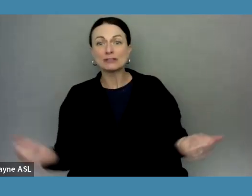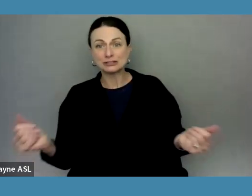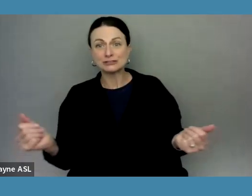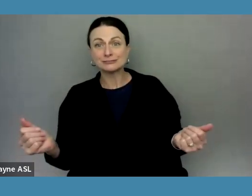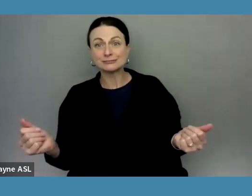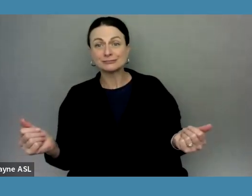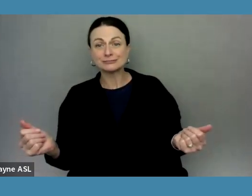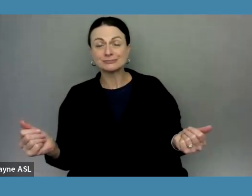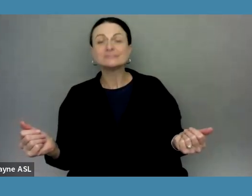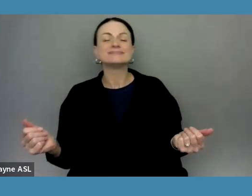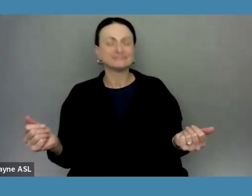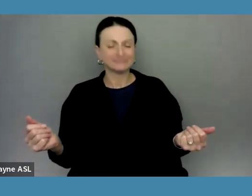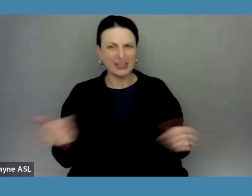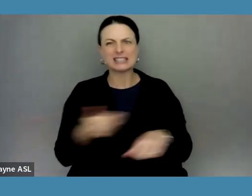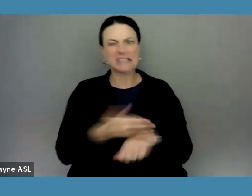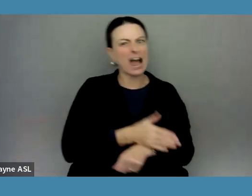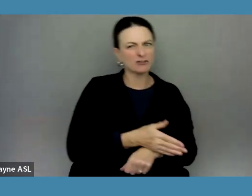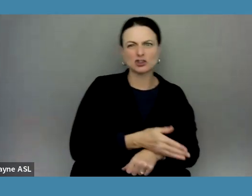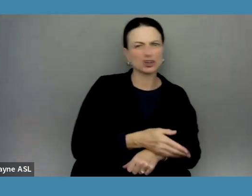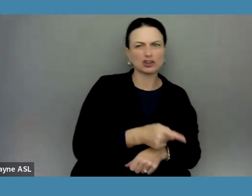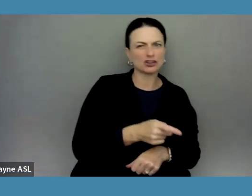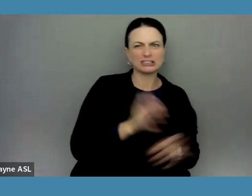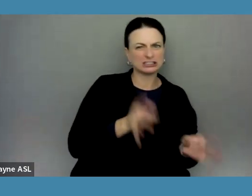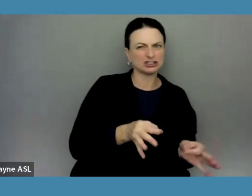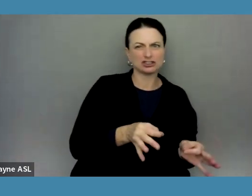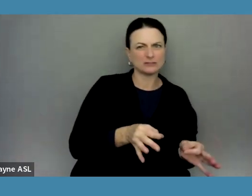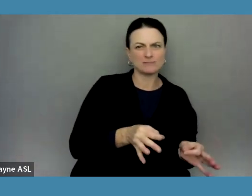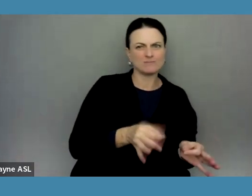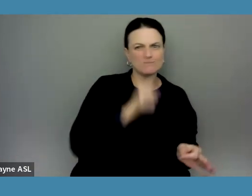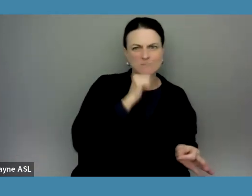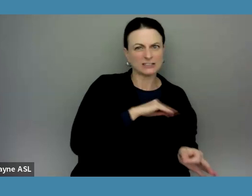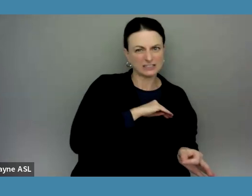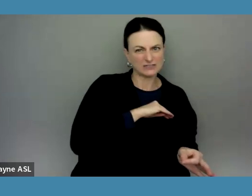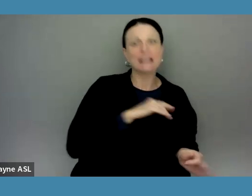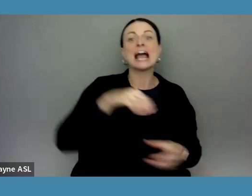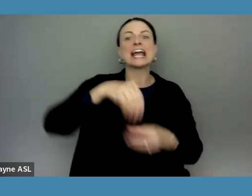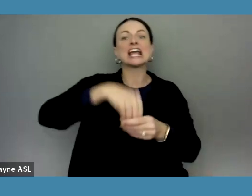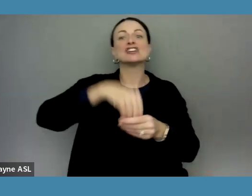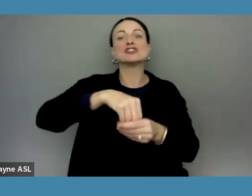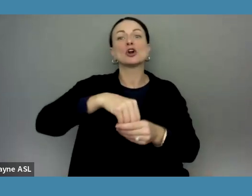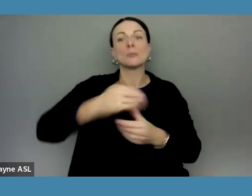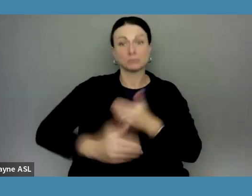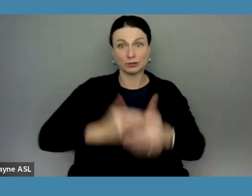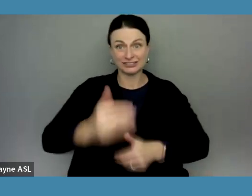And that is the internal plan appeal process. So once they issue the notice